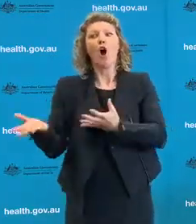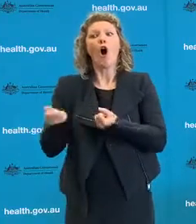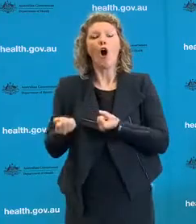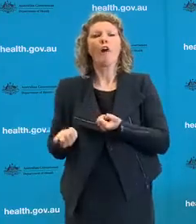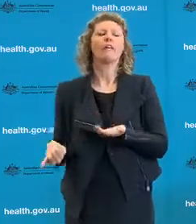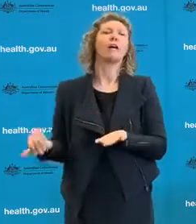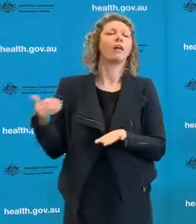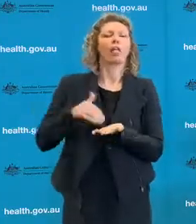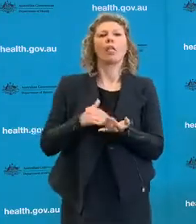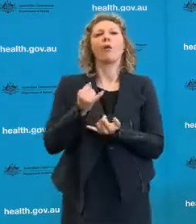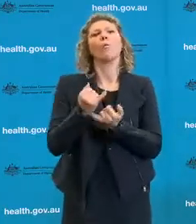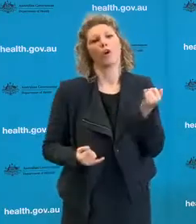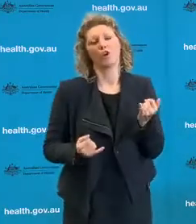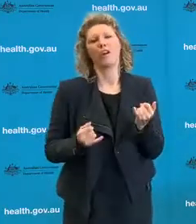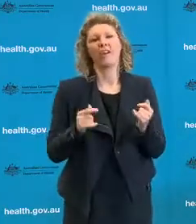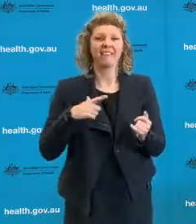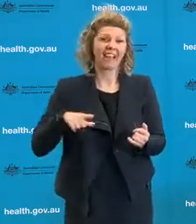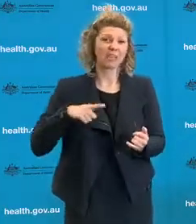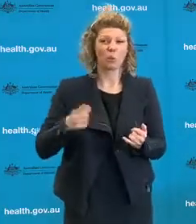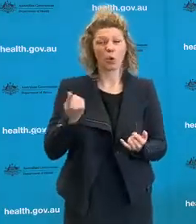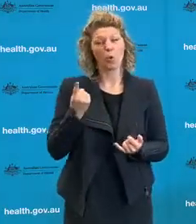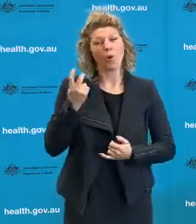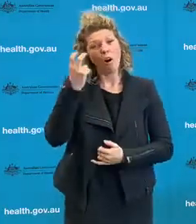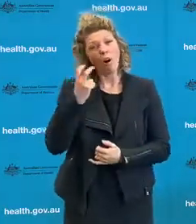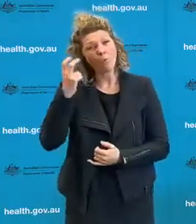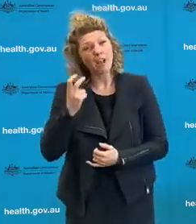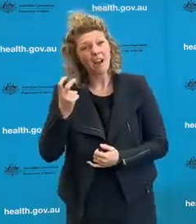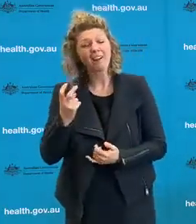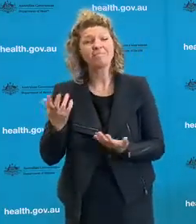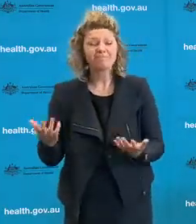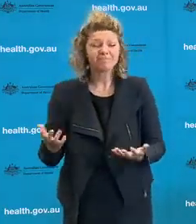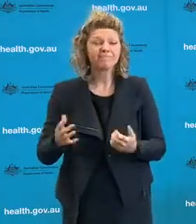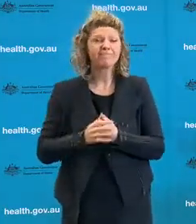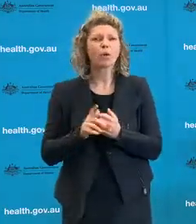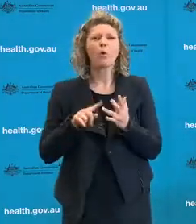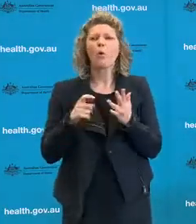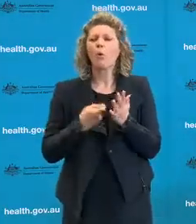who are older and who have more of those added health conditions are at